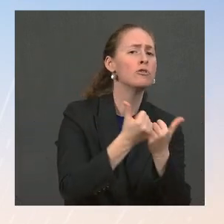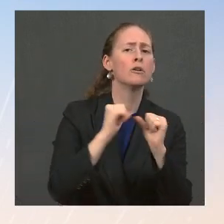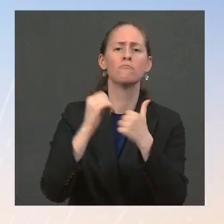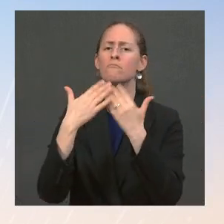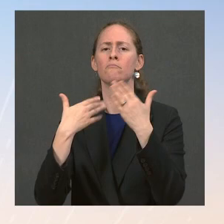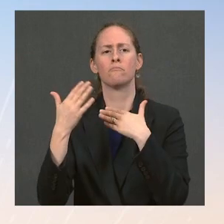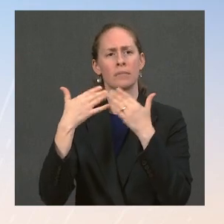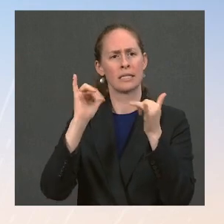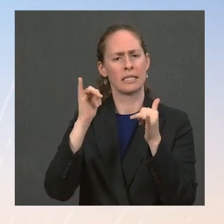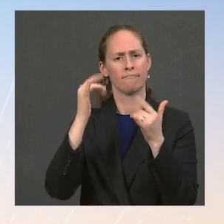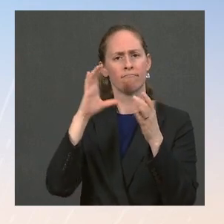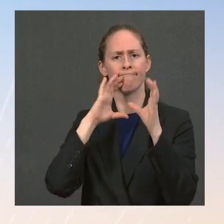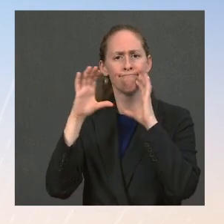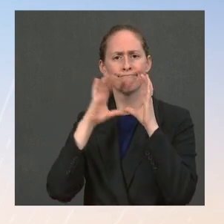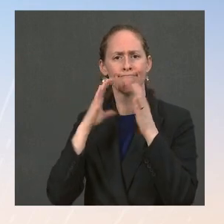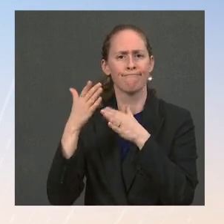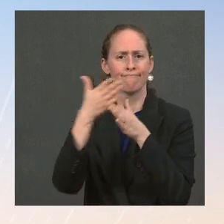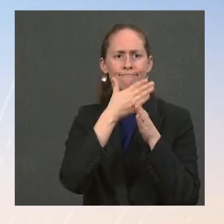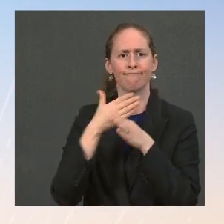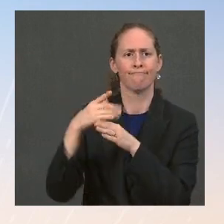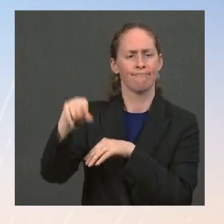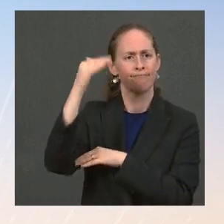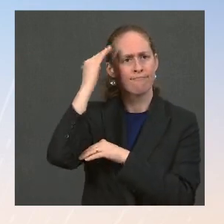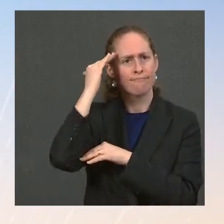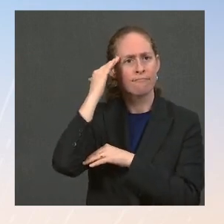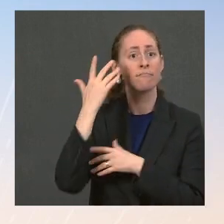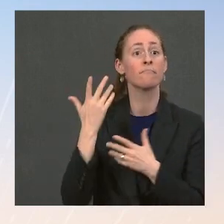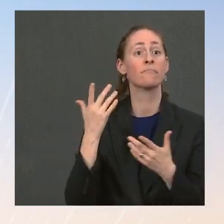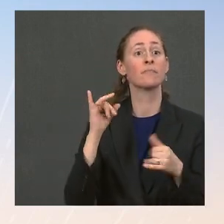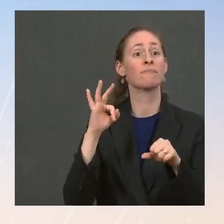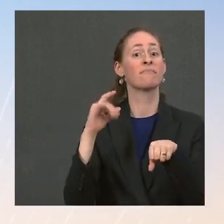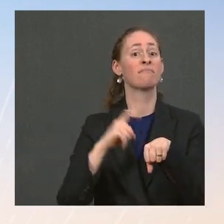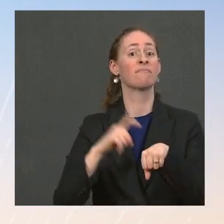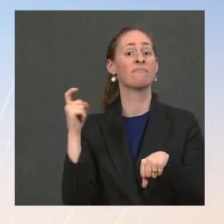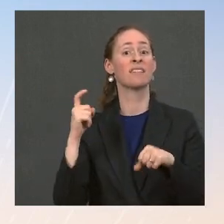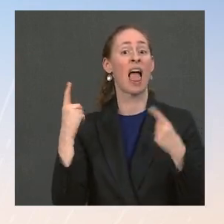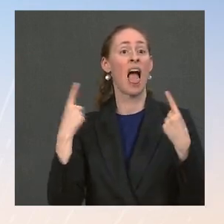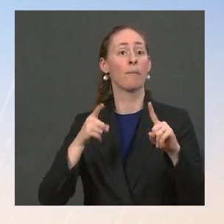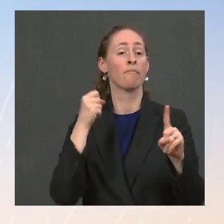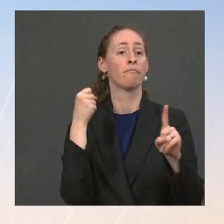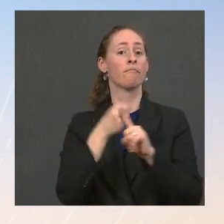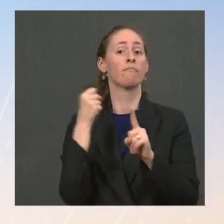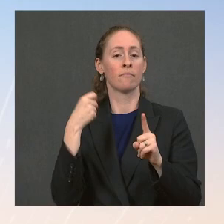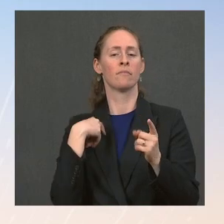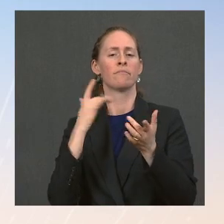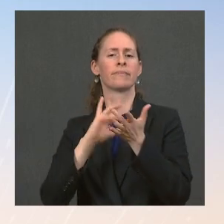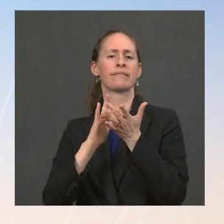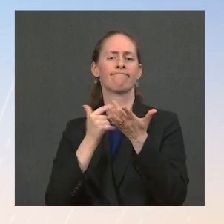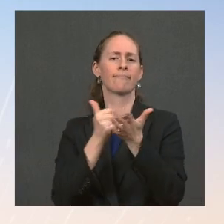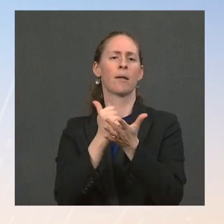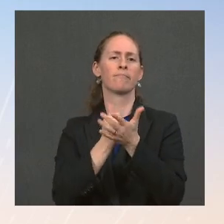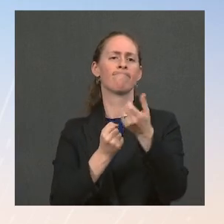improve the quality and speed of medical care, which is part of what this bill would help do; ensure there is financial support for that;